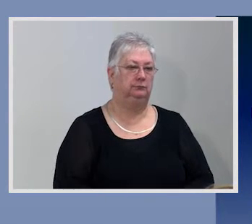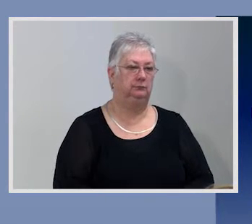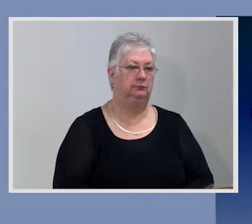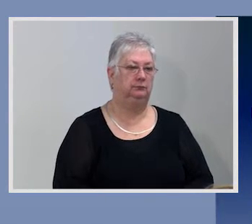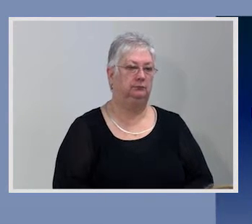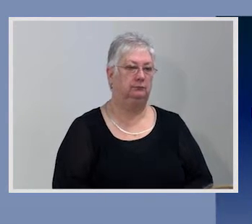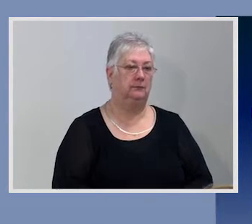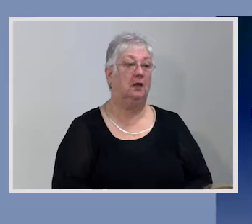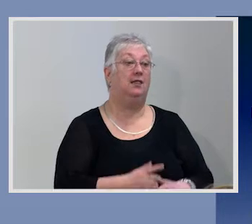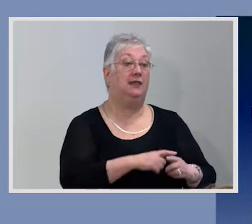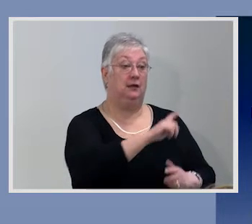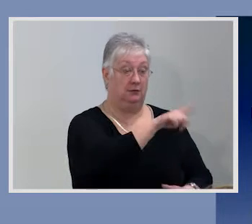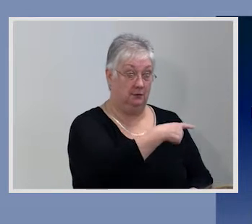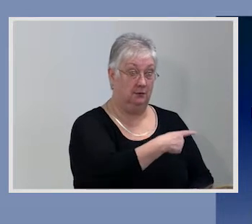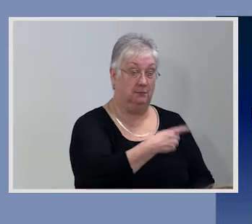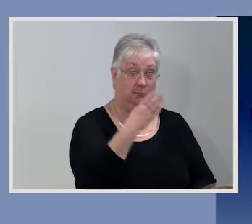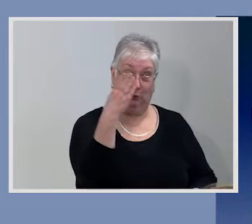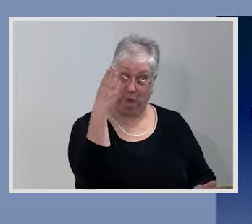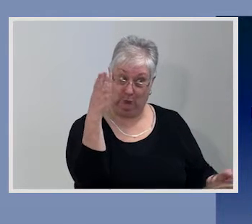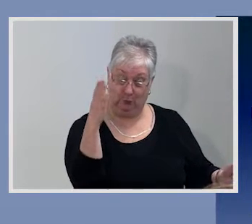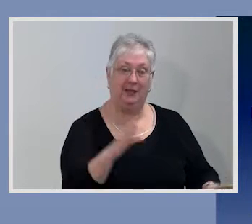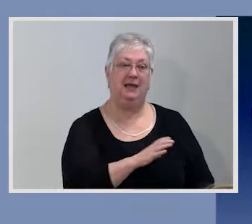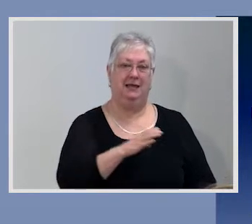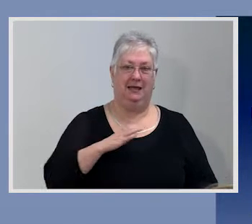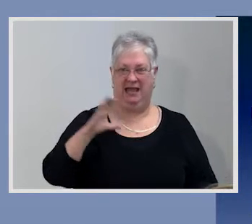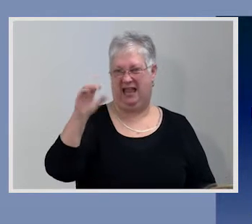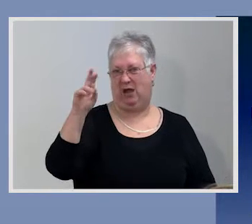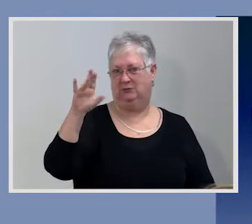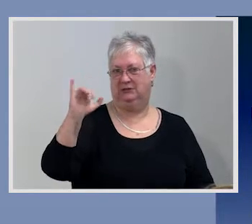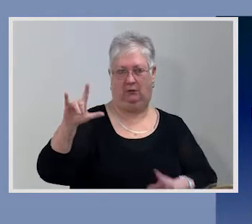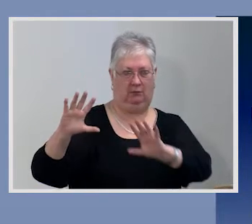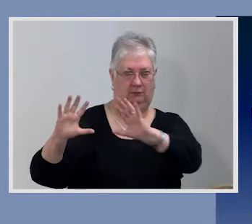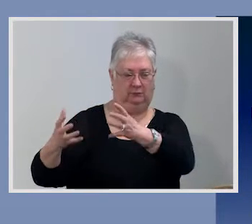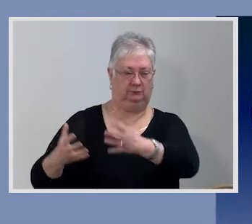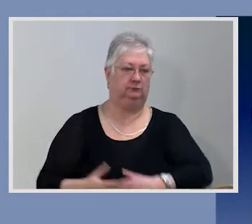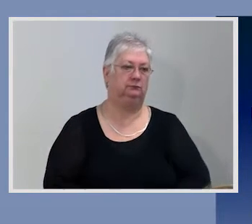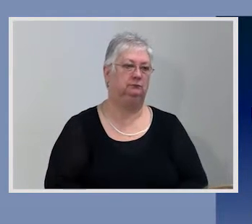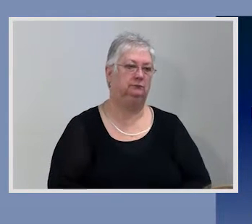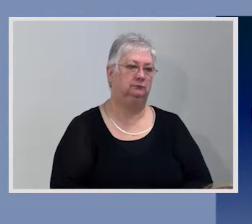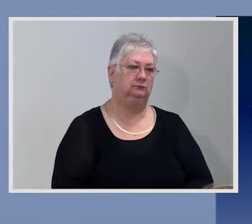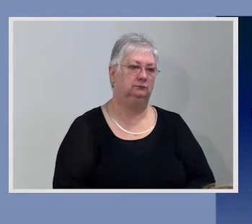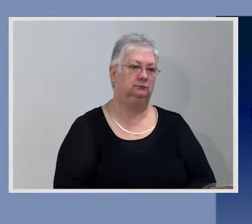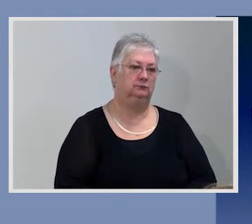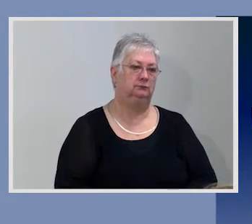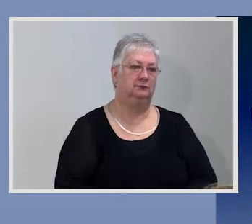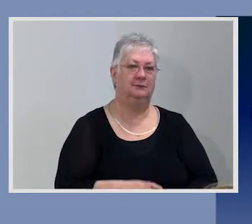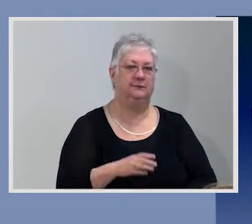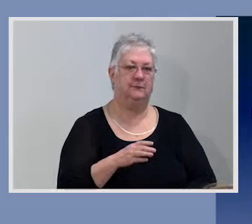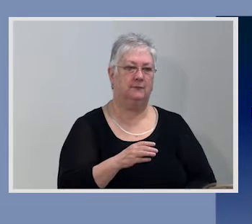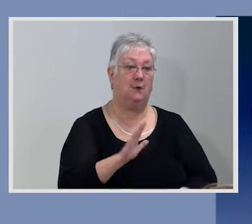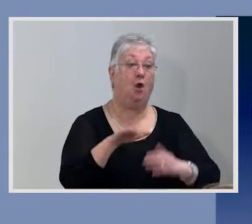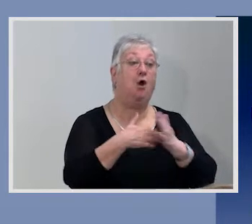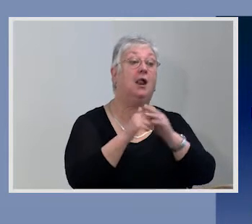WILL BE COUNCIL HEARINGS ON THE BUDGET. ALL OF OUR AGENCY DIRECTORS COME AND TESTIFY ABOUT THE BUDGET REQUEST.